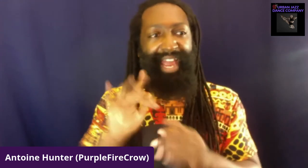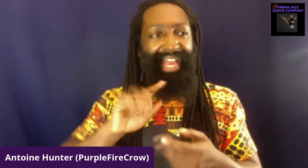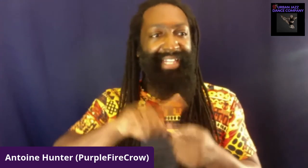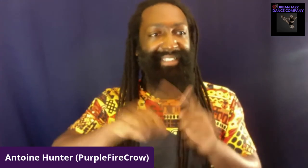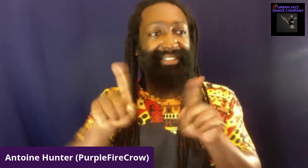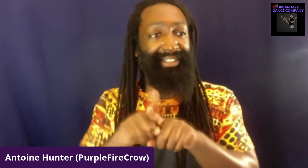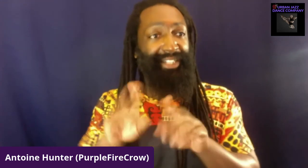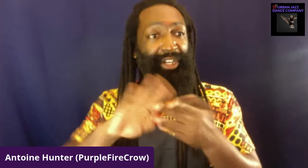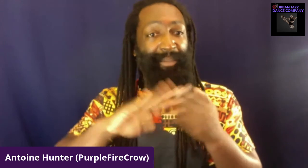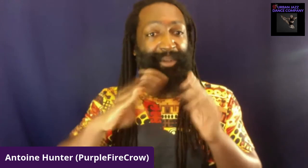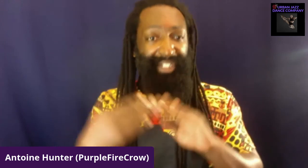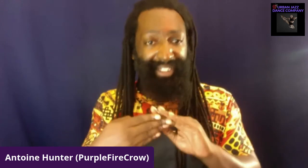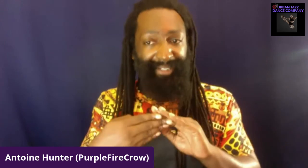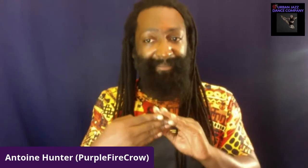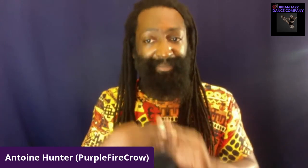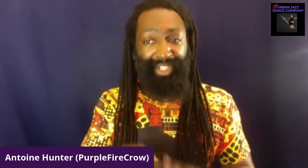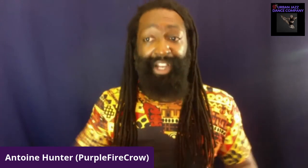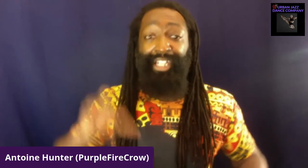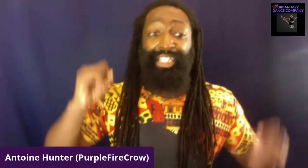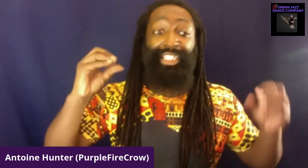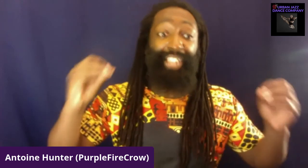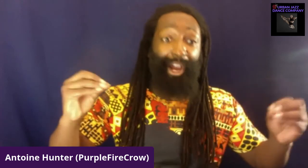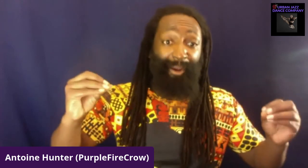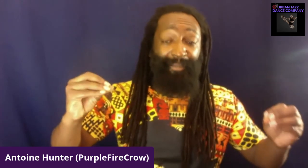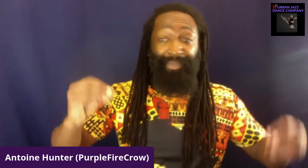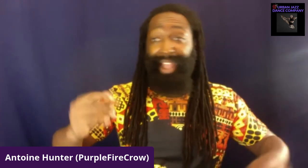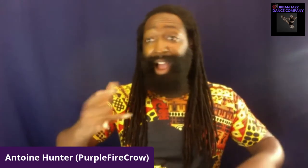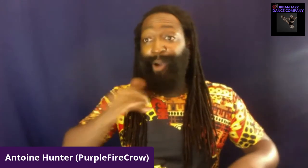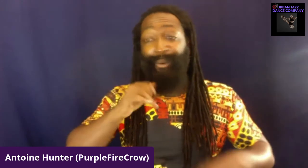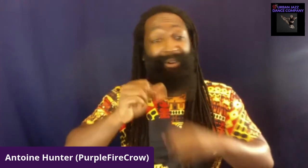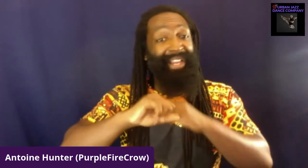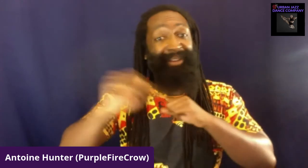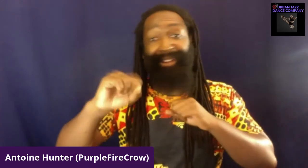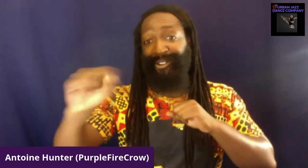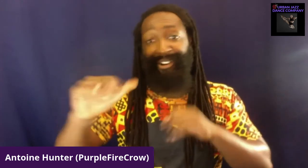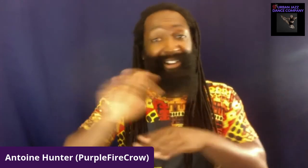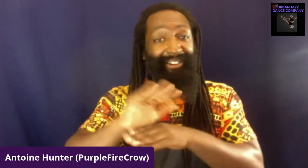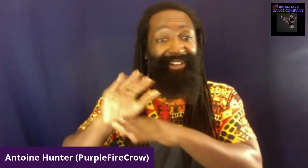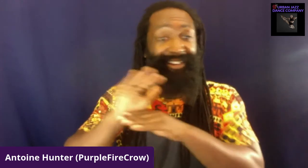And that's when we can actually move together as communities.